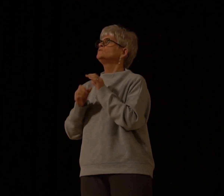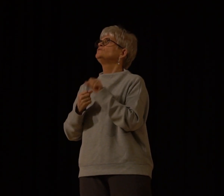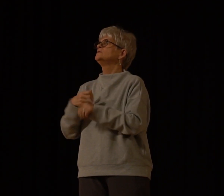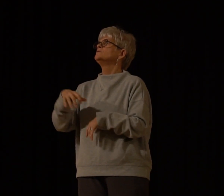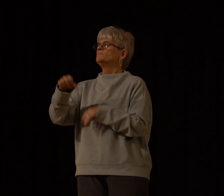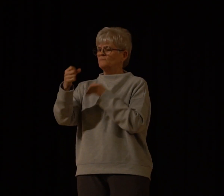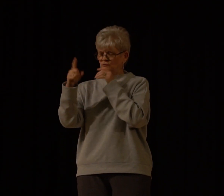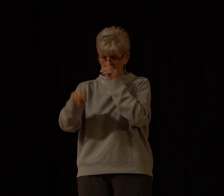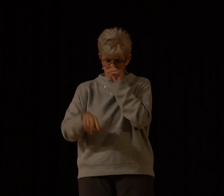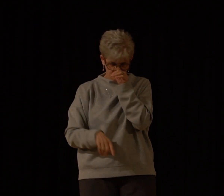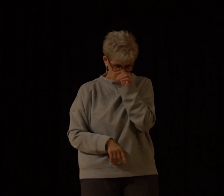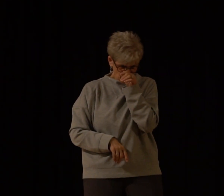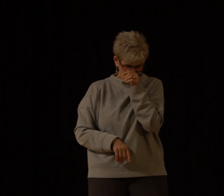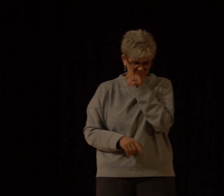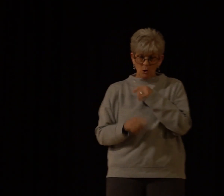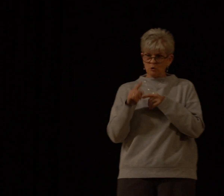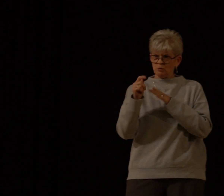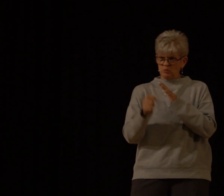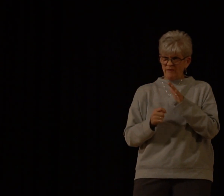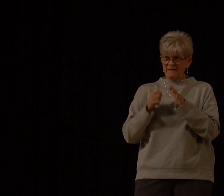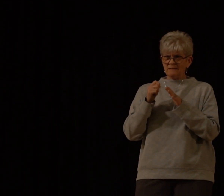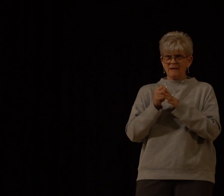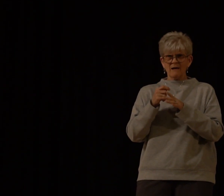He would arrive in my senior year.